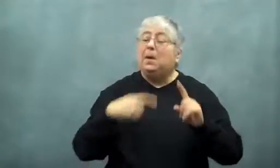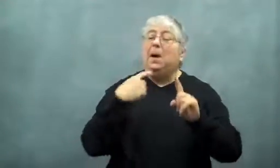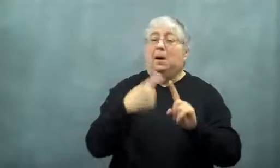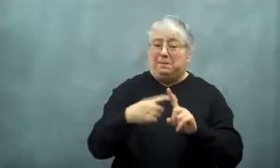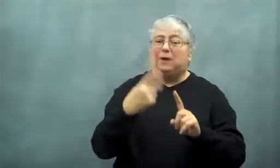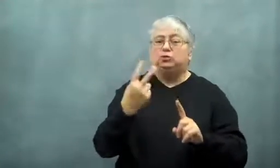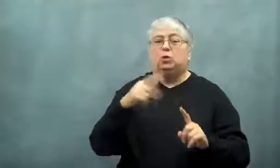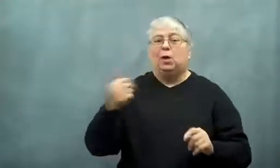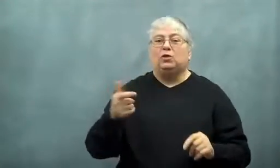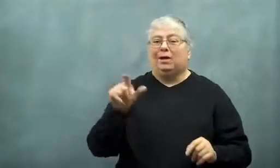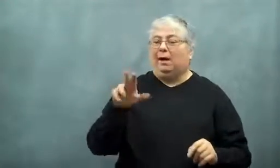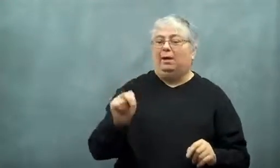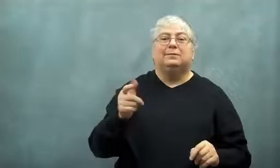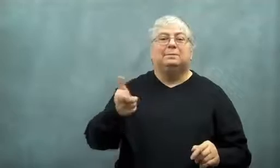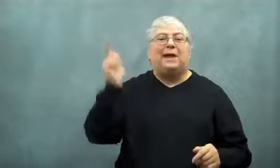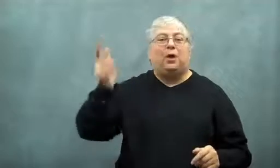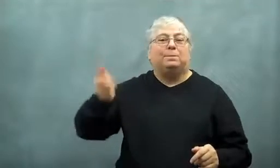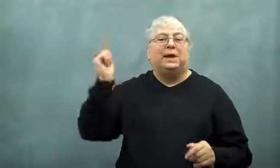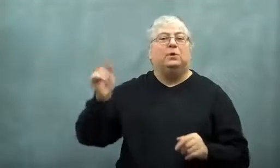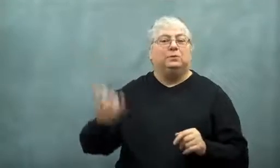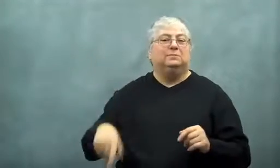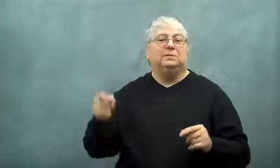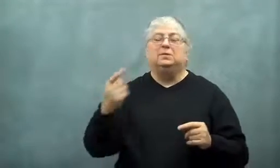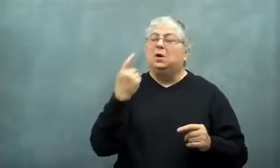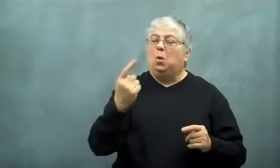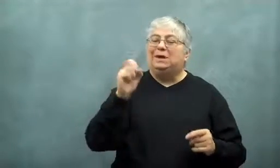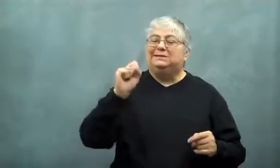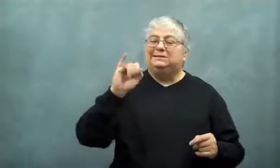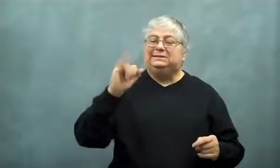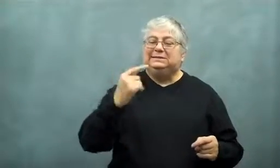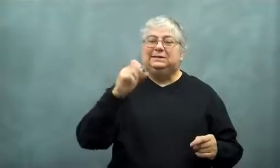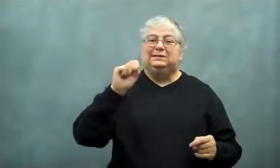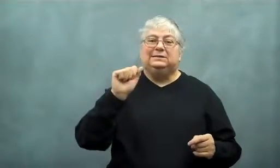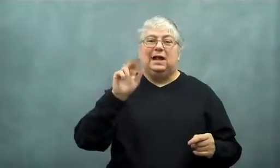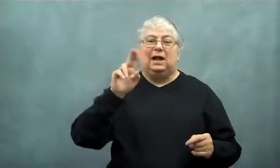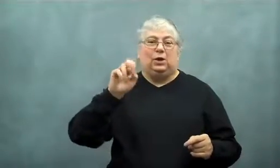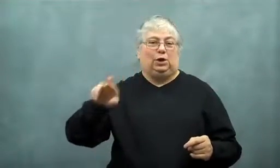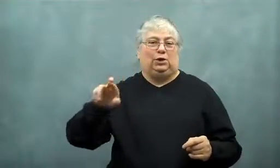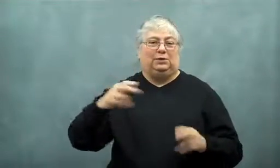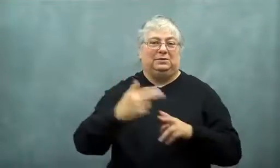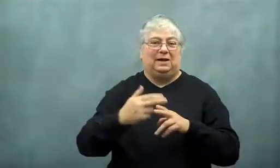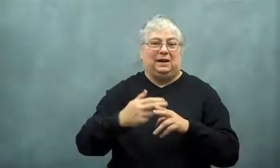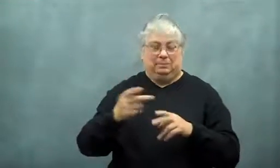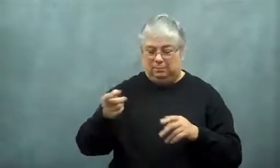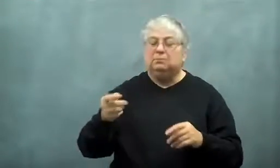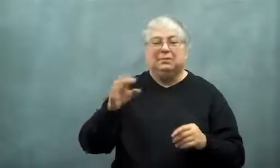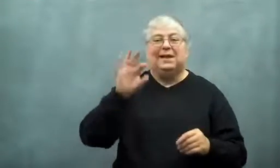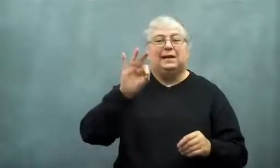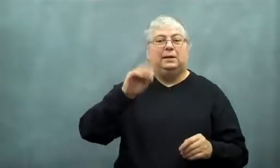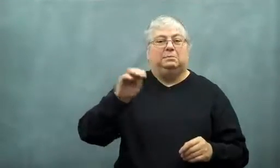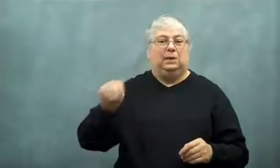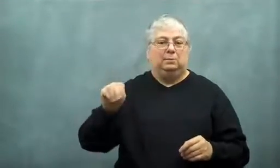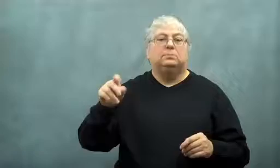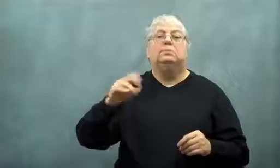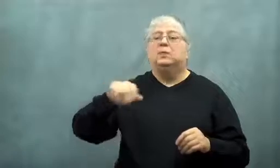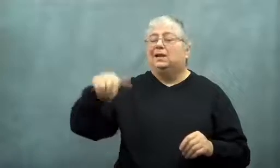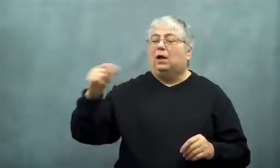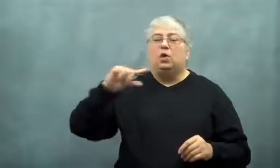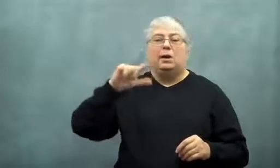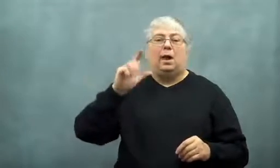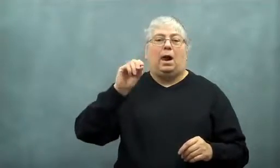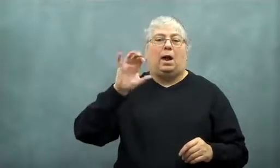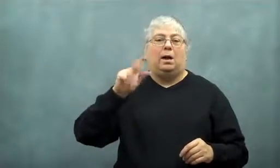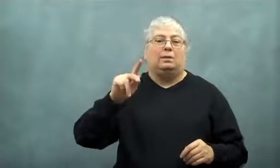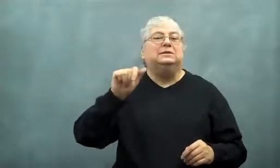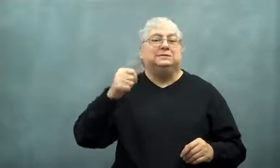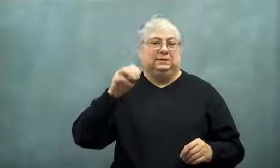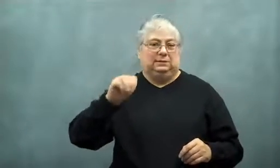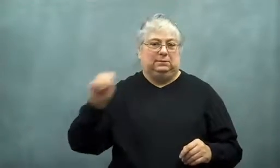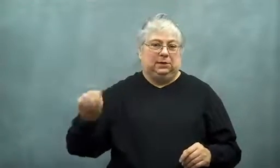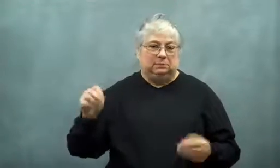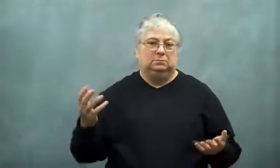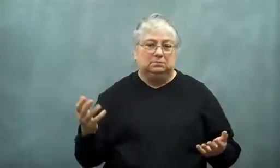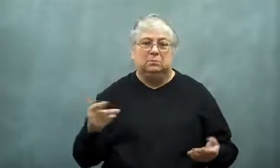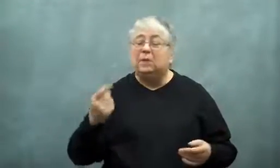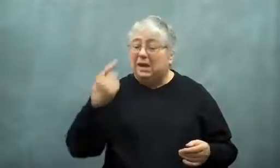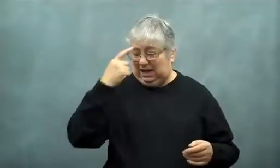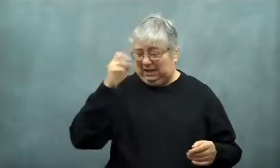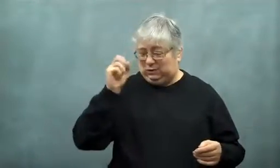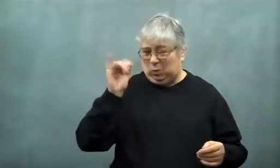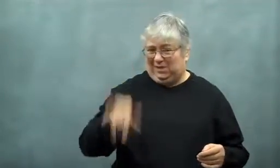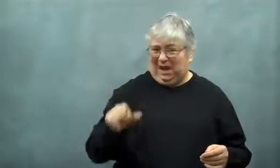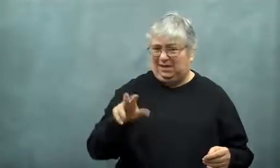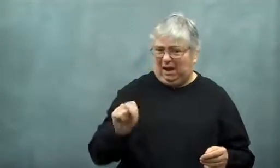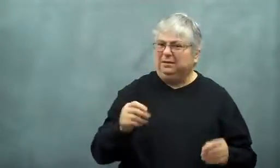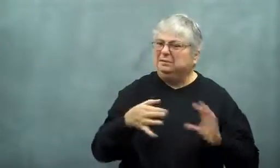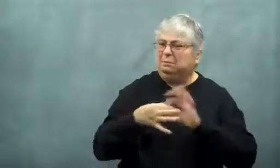He also had two pistols. One was a 9mm Sig Sauer, and the other